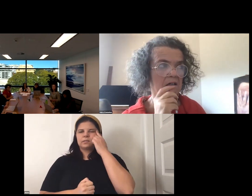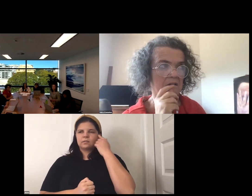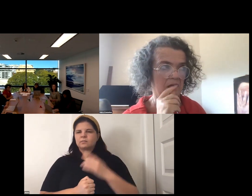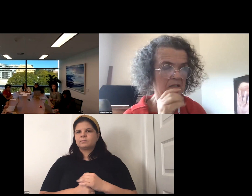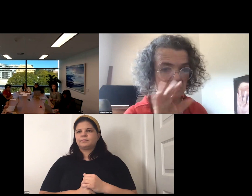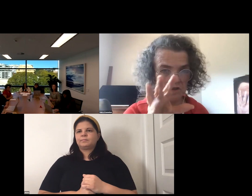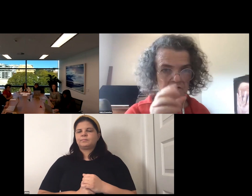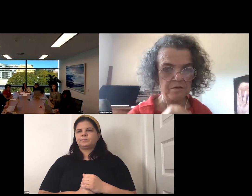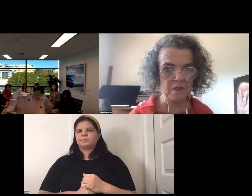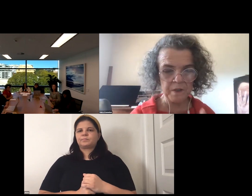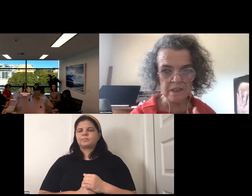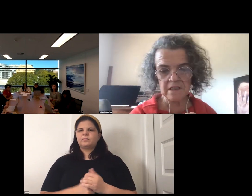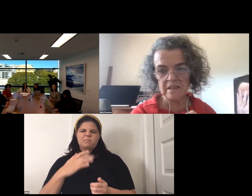Just very quickly.